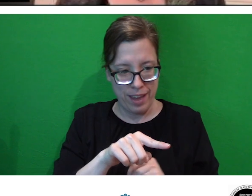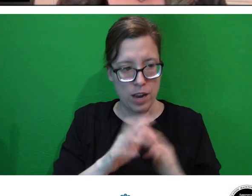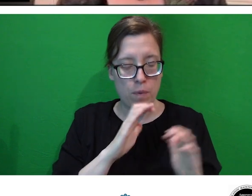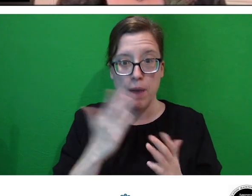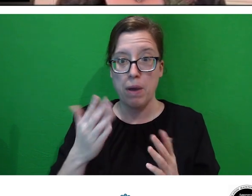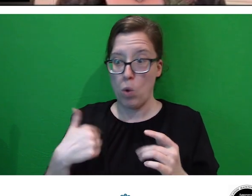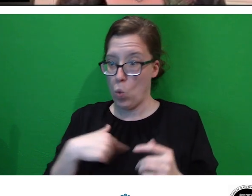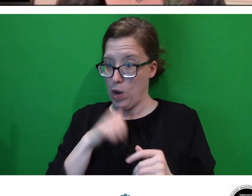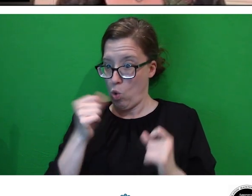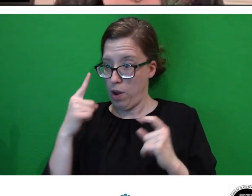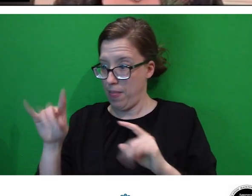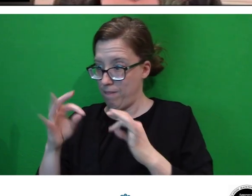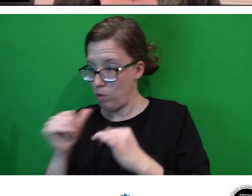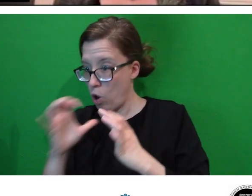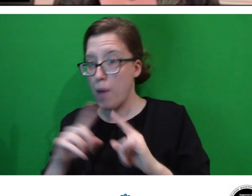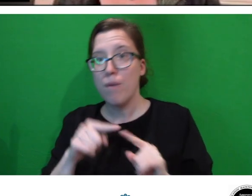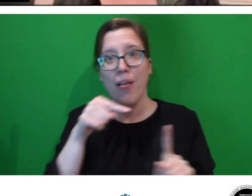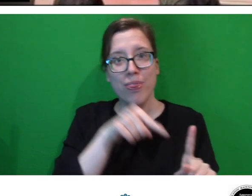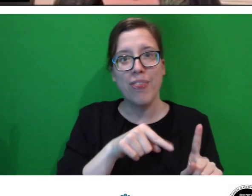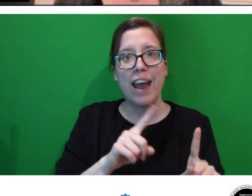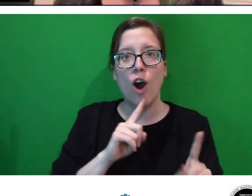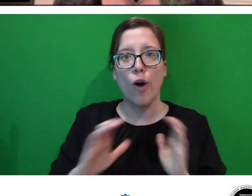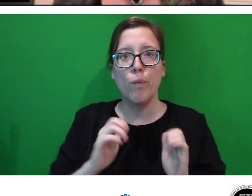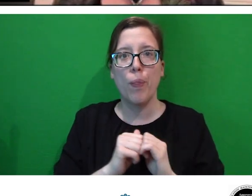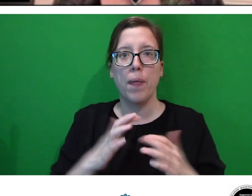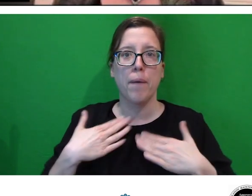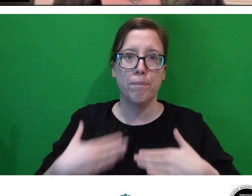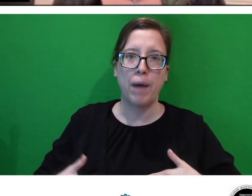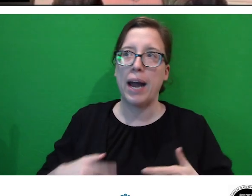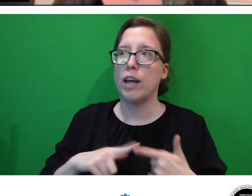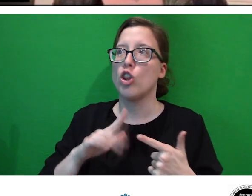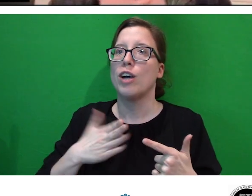does not communicate. They all do. We may